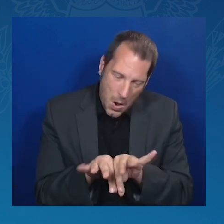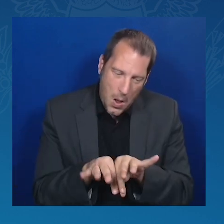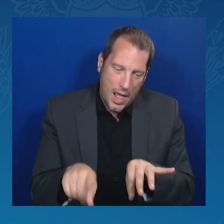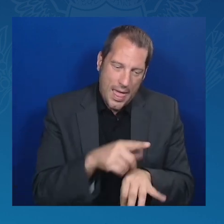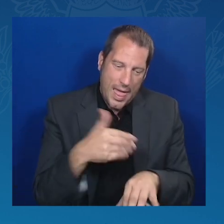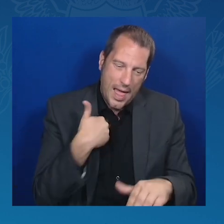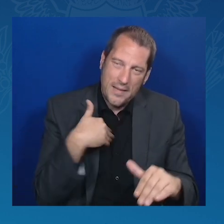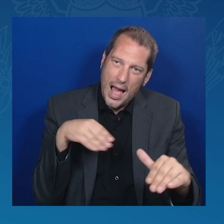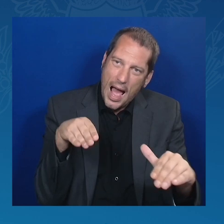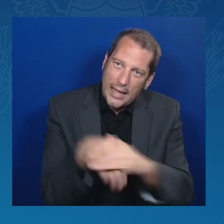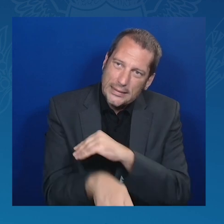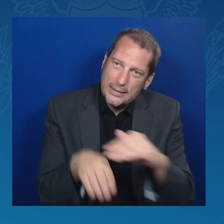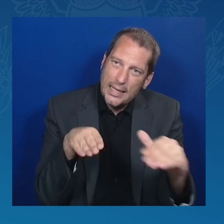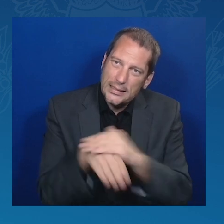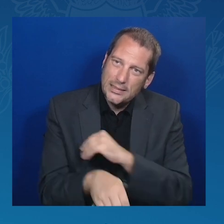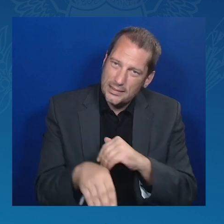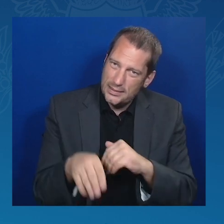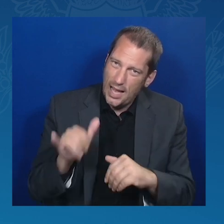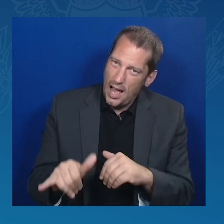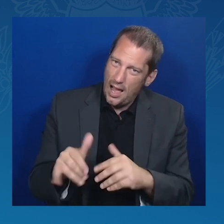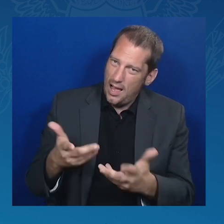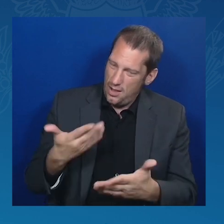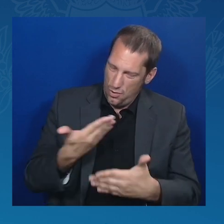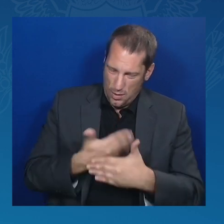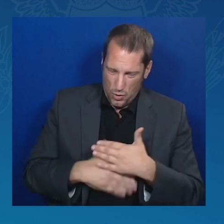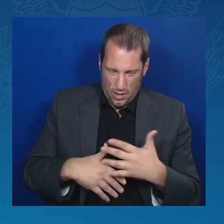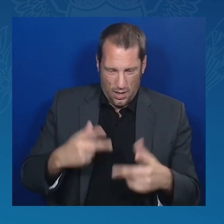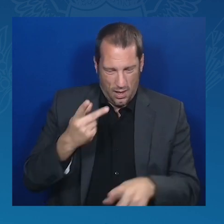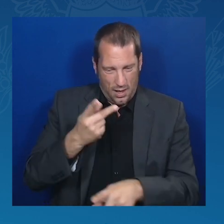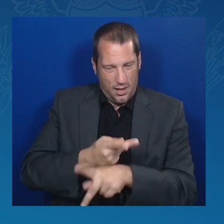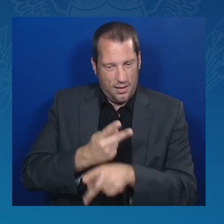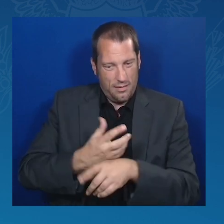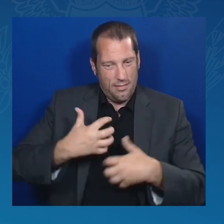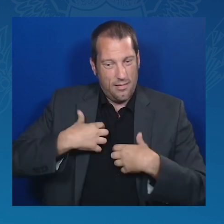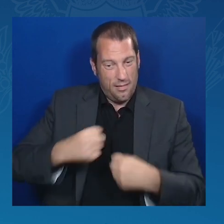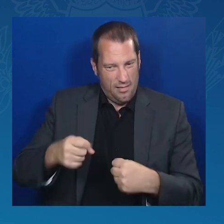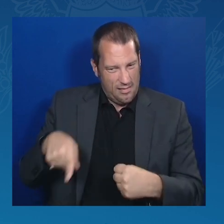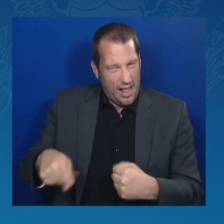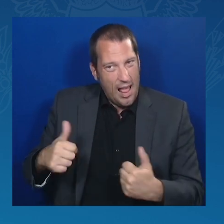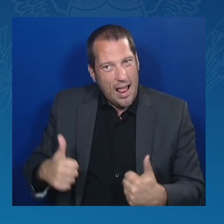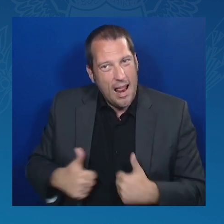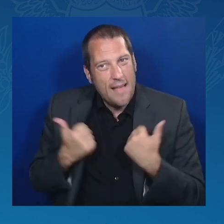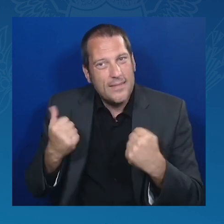and the Dominican Republic, where abortion is actually prohibited. We have to fight for women in El Salvador